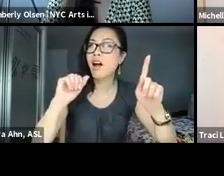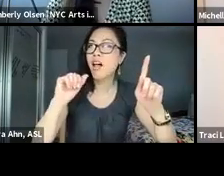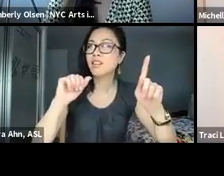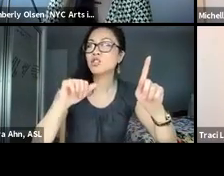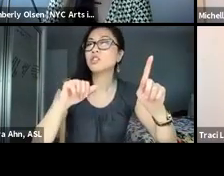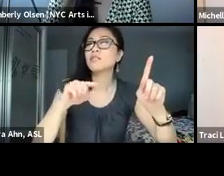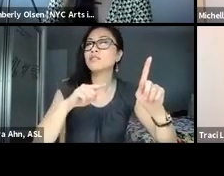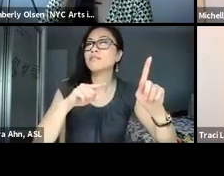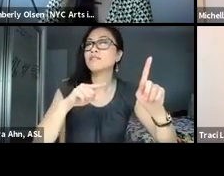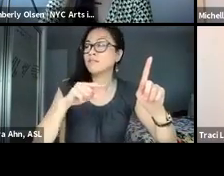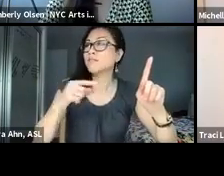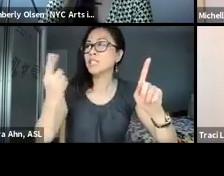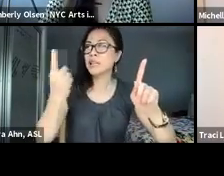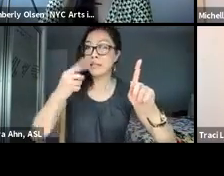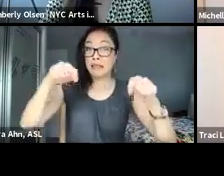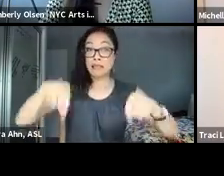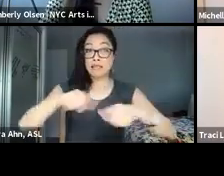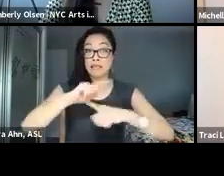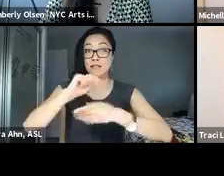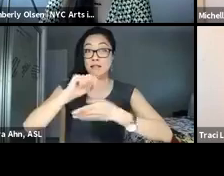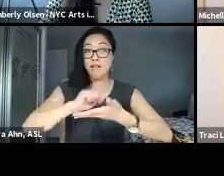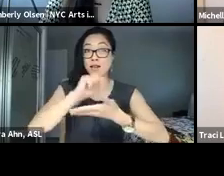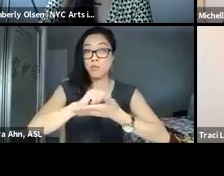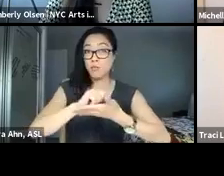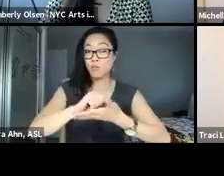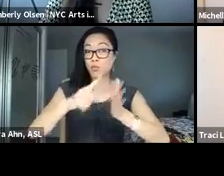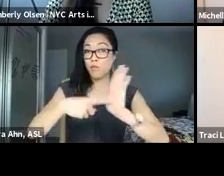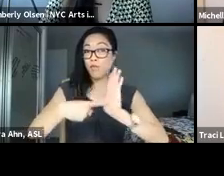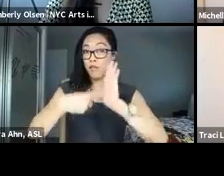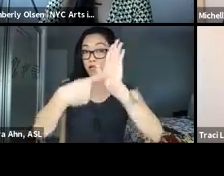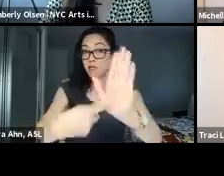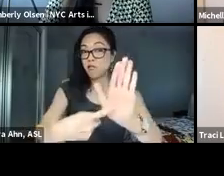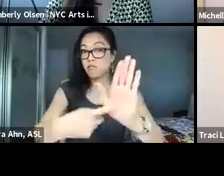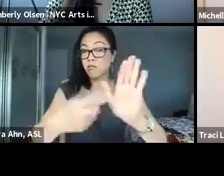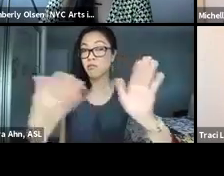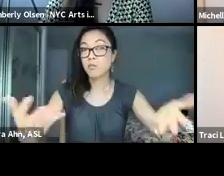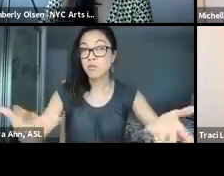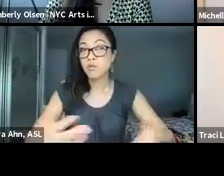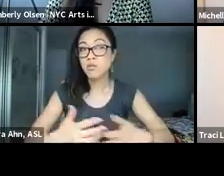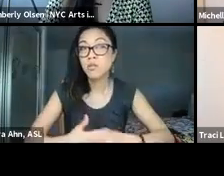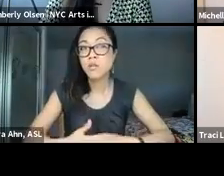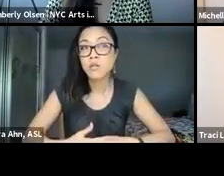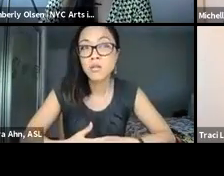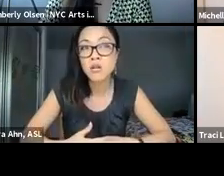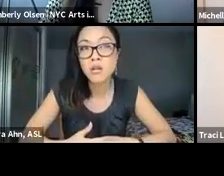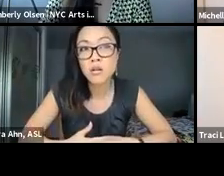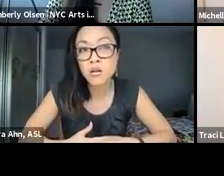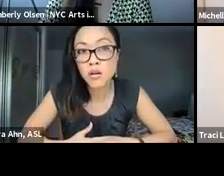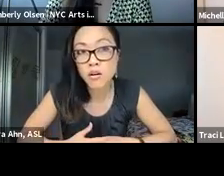from my heart and the heart from all of our students and teachers, all of the organizations